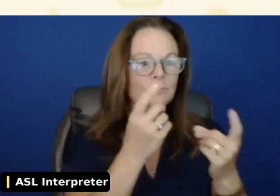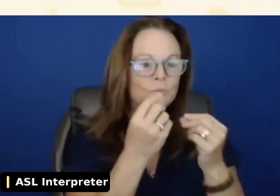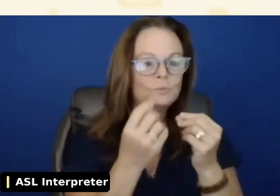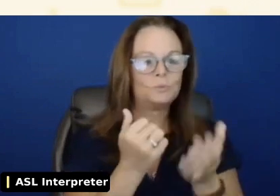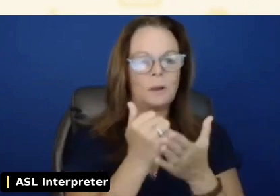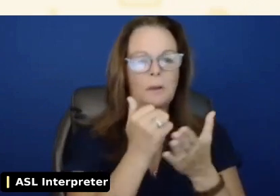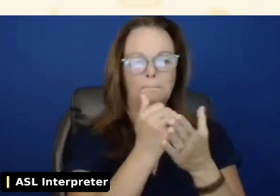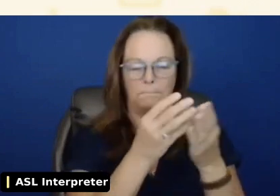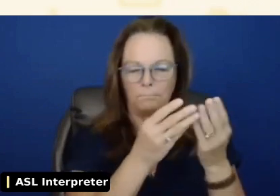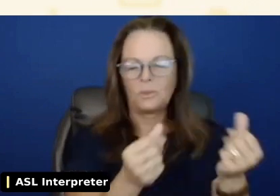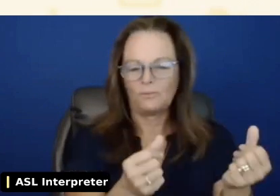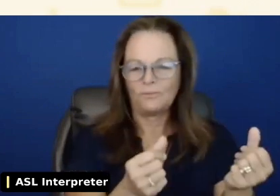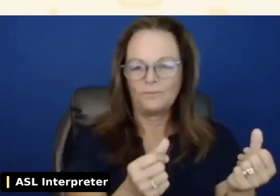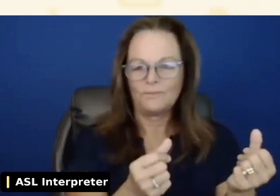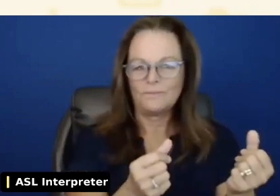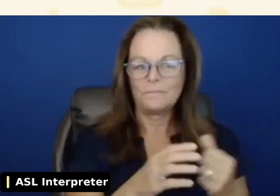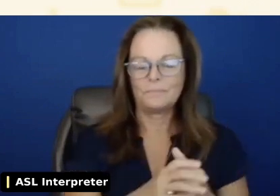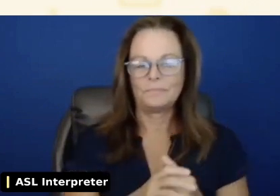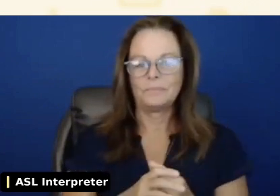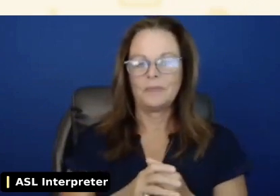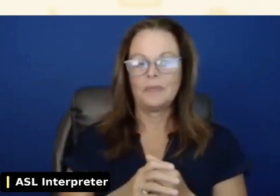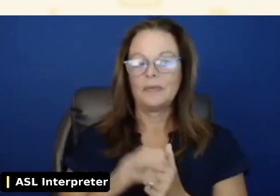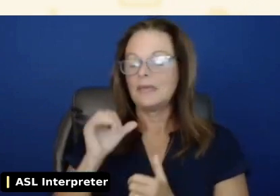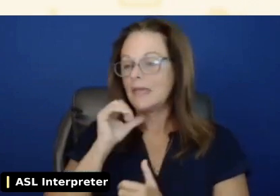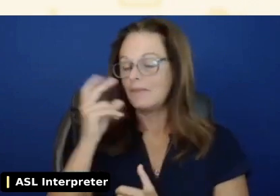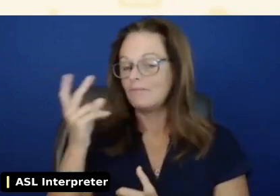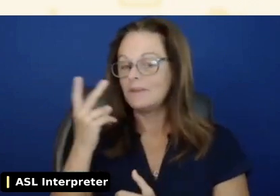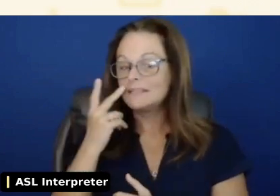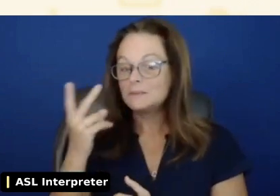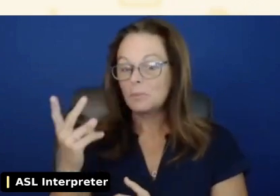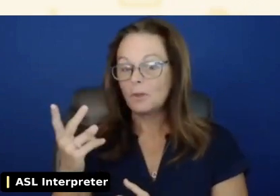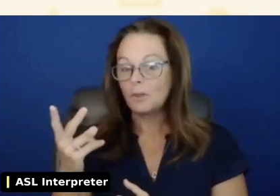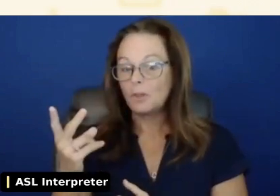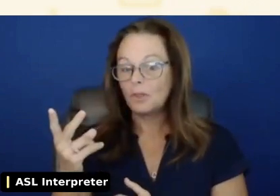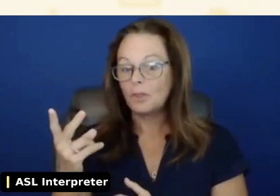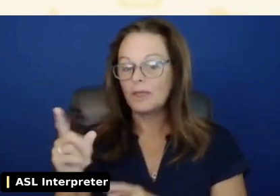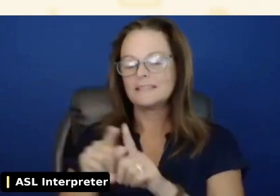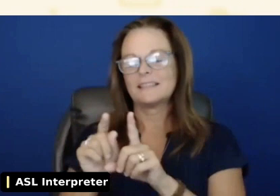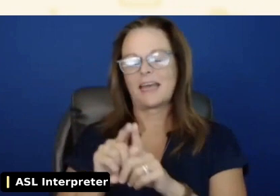Invisible disabilities are like a Wi-Fi signal.